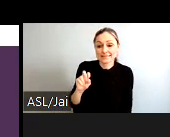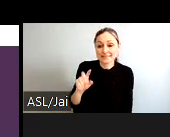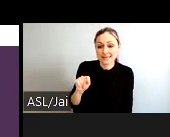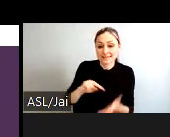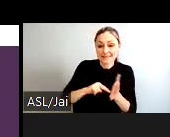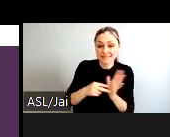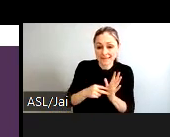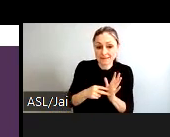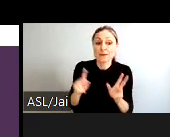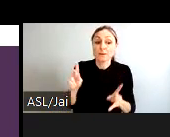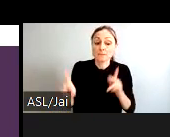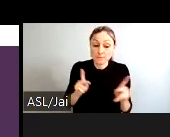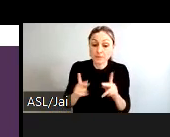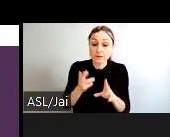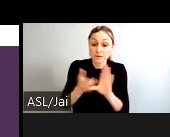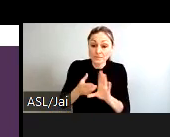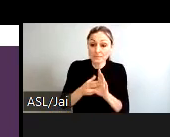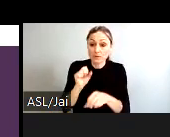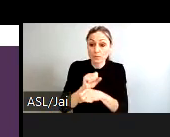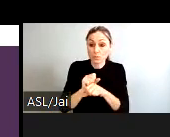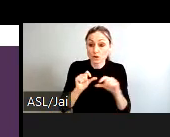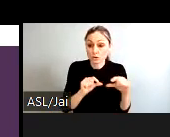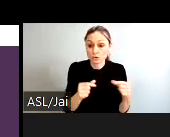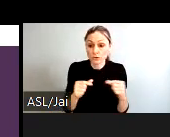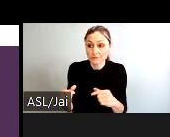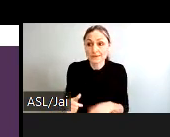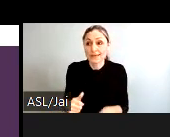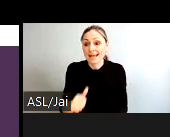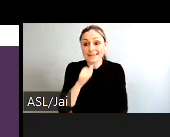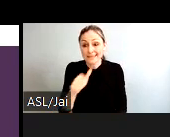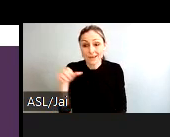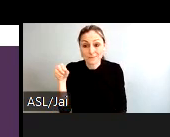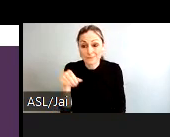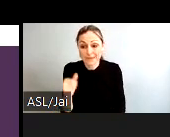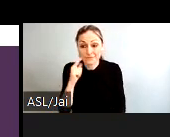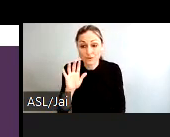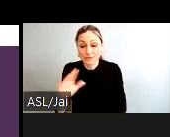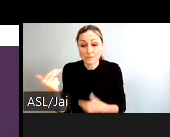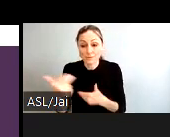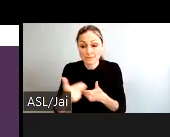in work groups and are not being paid for their participation like everyone else is.